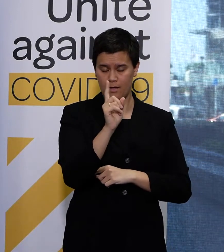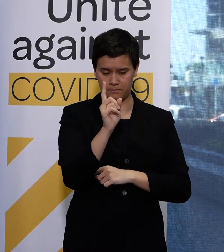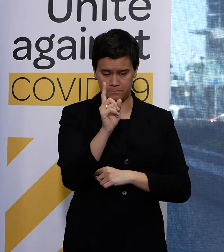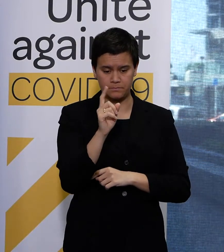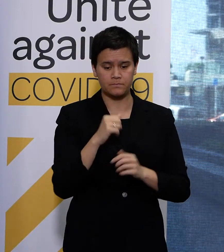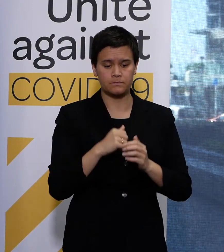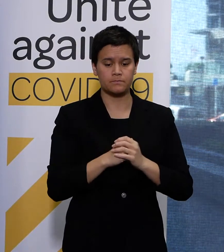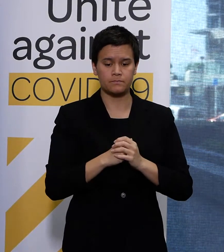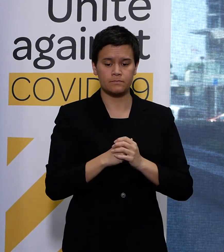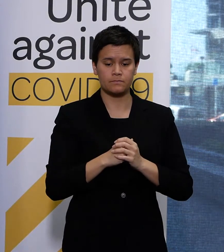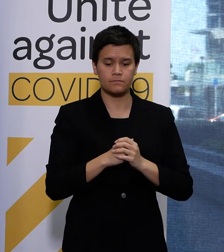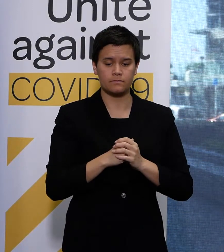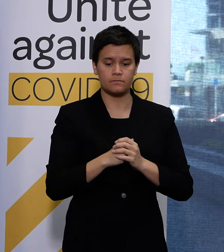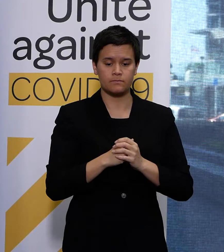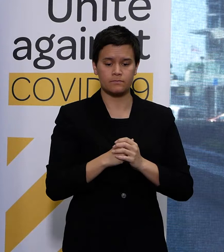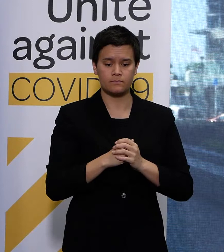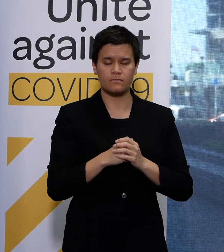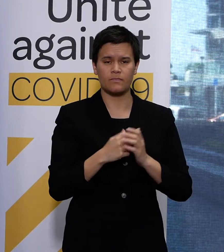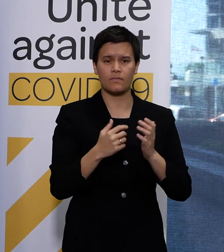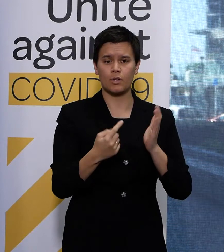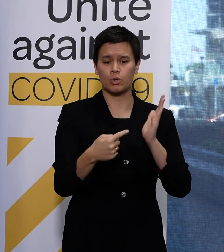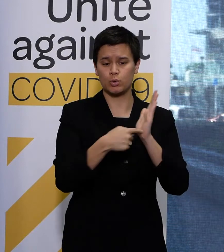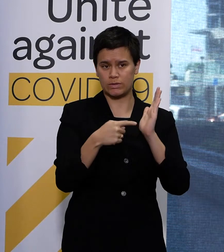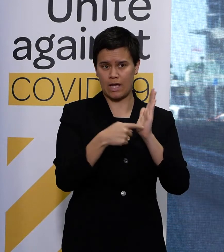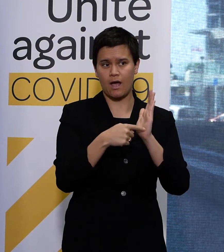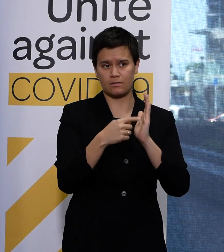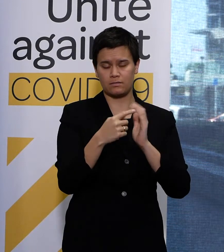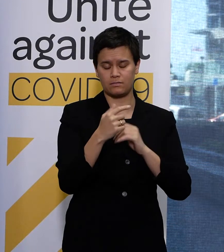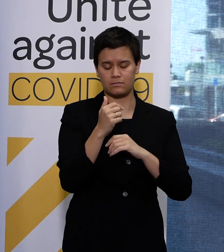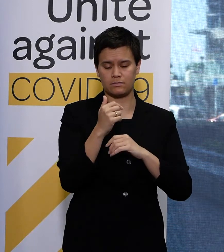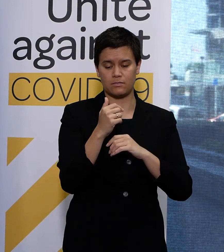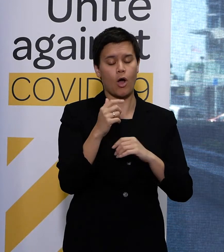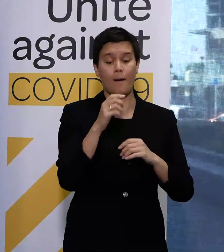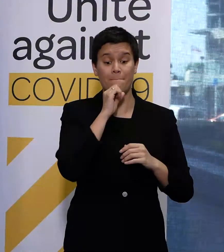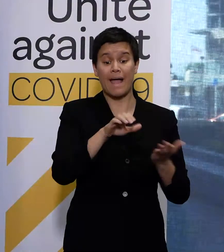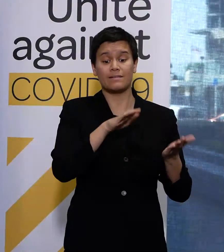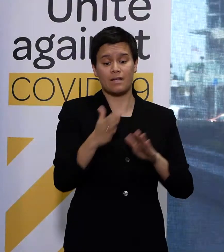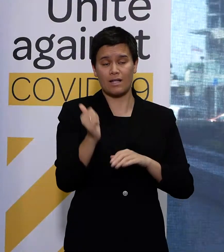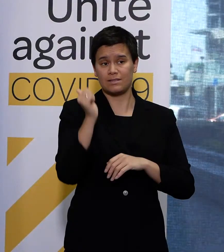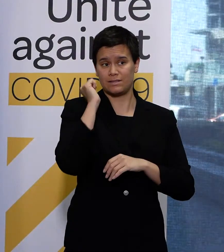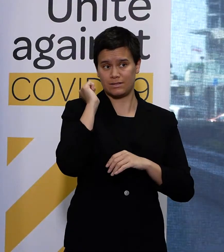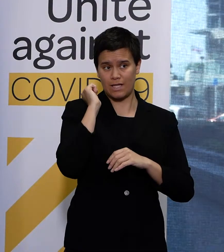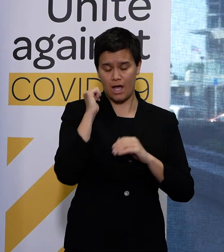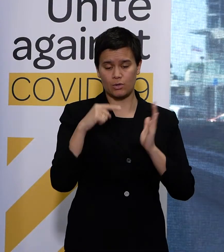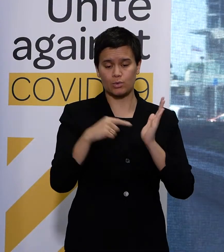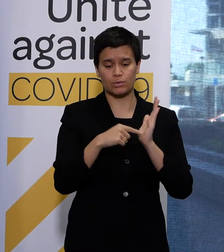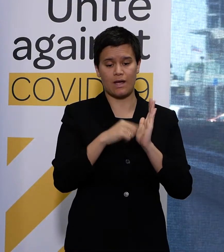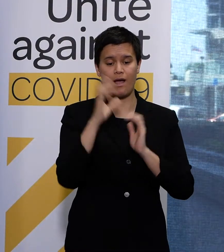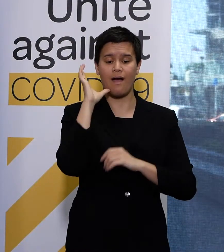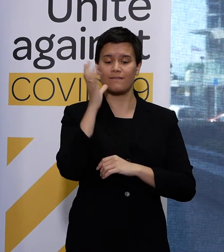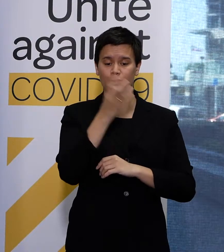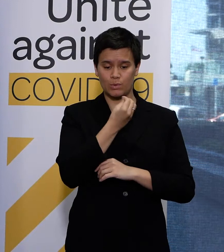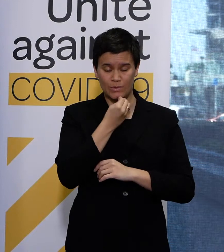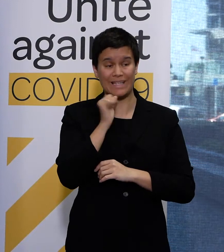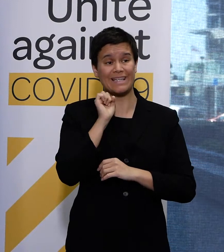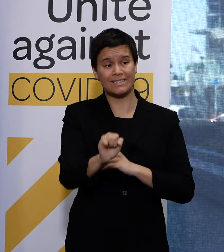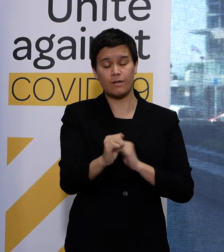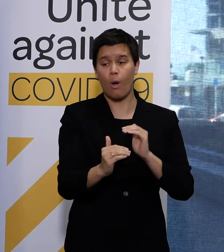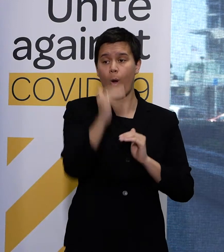died on Tuesday afternoon, at Waikato Hospital, ICU unit, almost two weeks after his older brother died at Middlemore Hospital there.